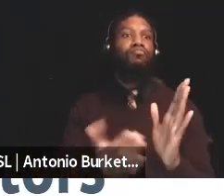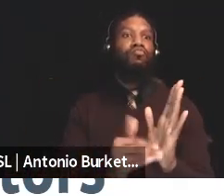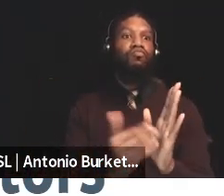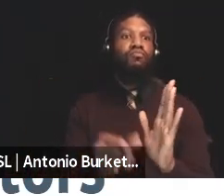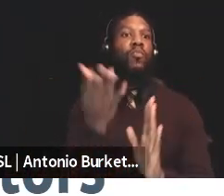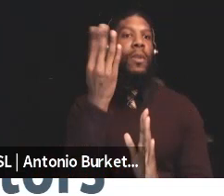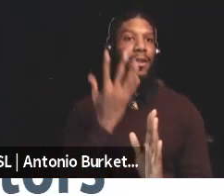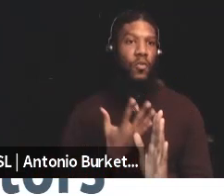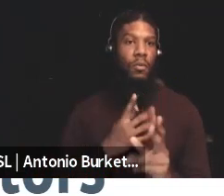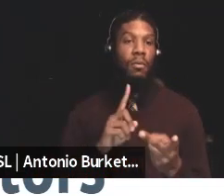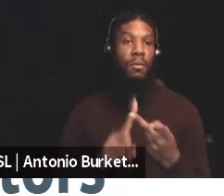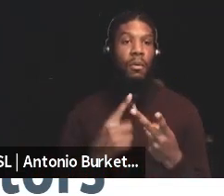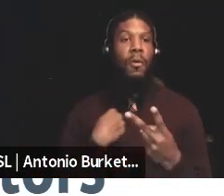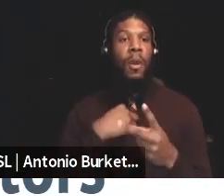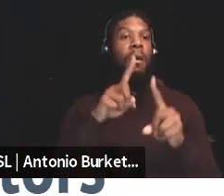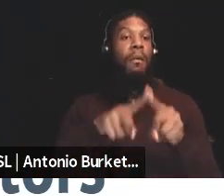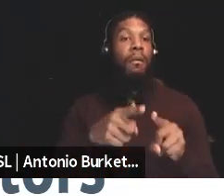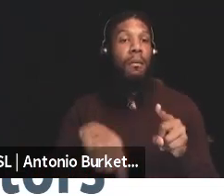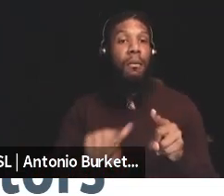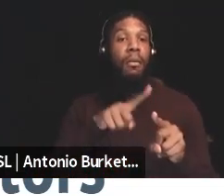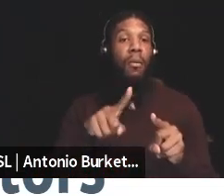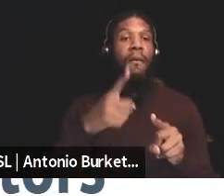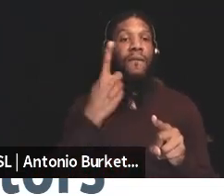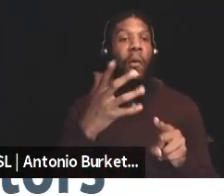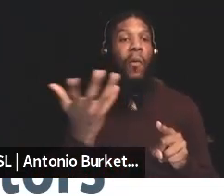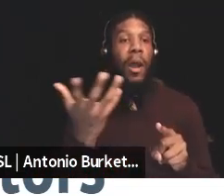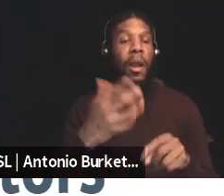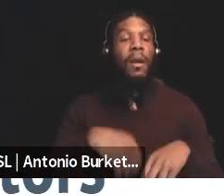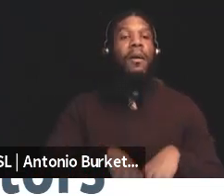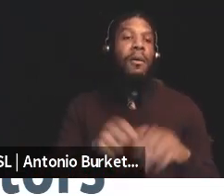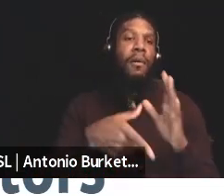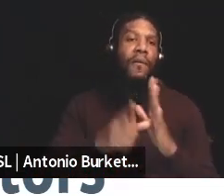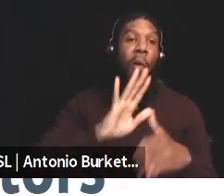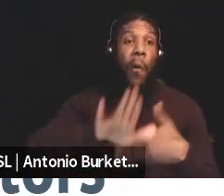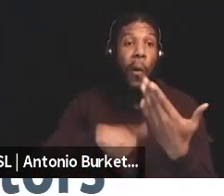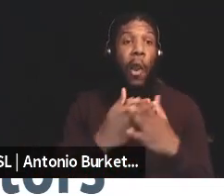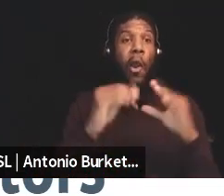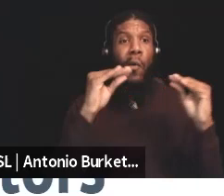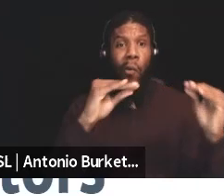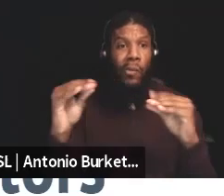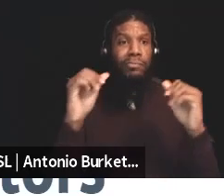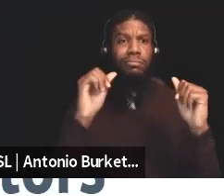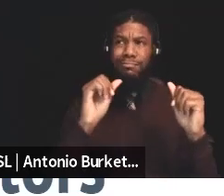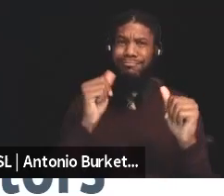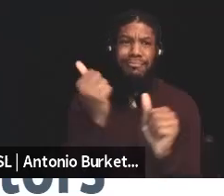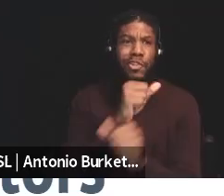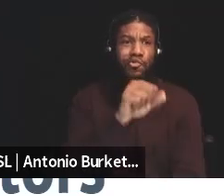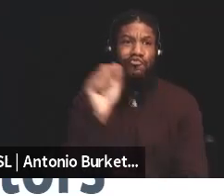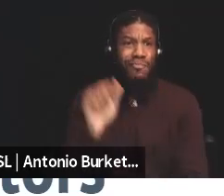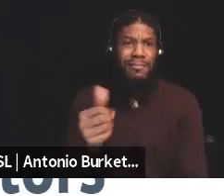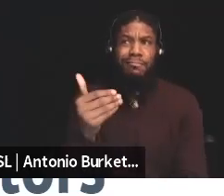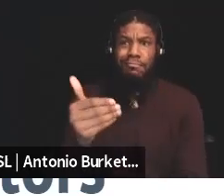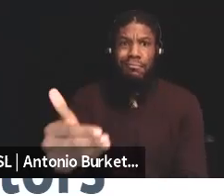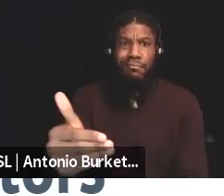them to do a review of all of our tutorials every semester. So we have online tutorials, written